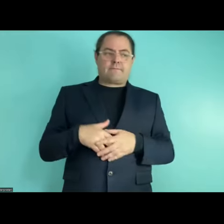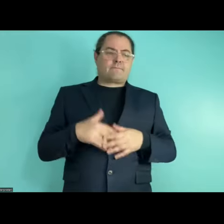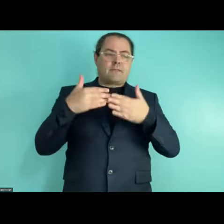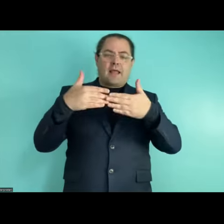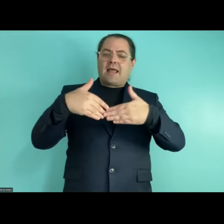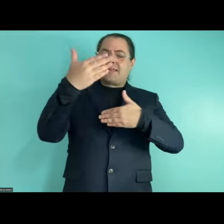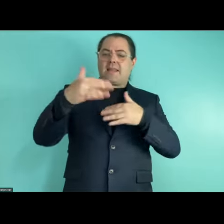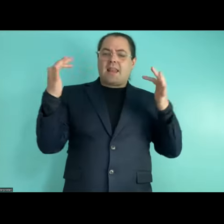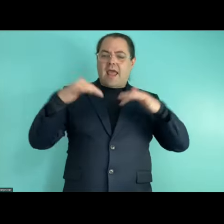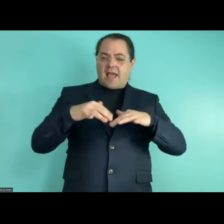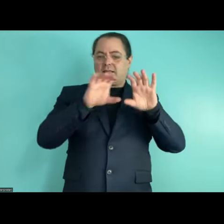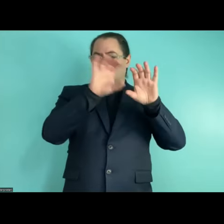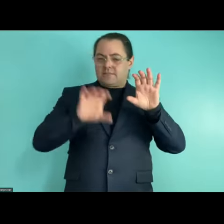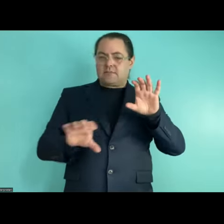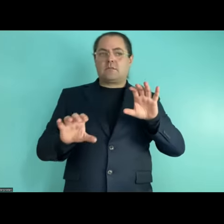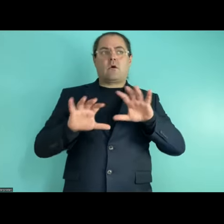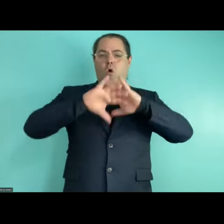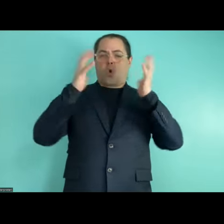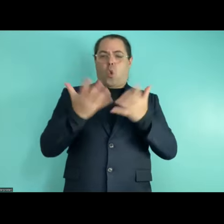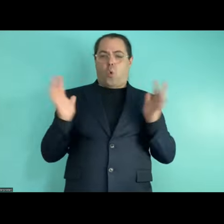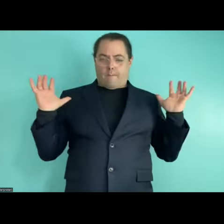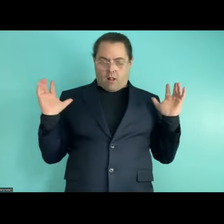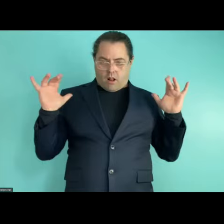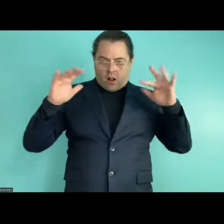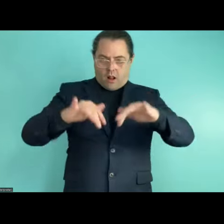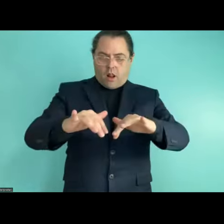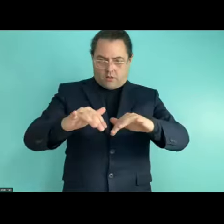is a global Annual Conference of the global business and disability network this obviously